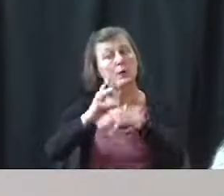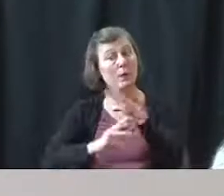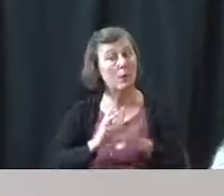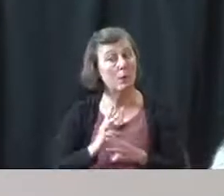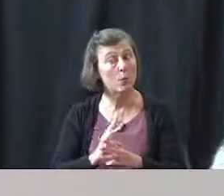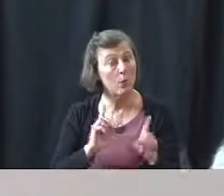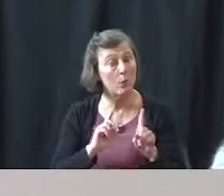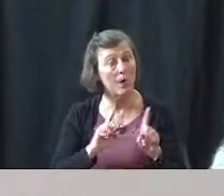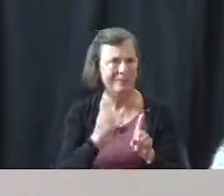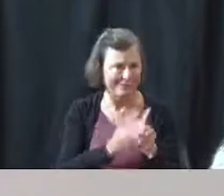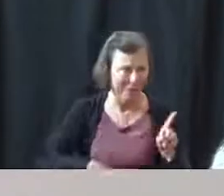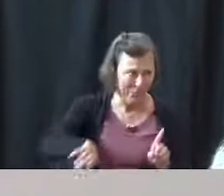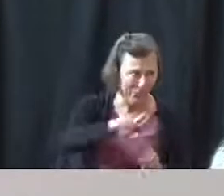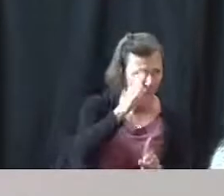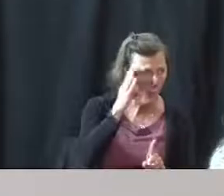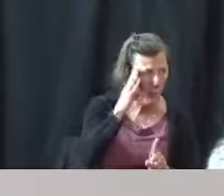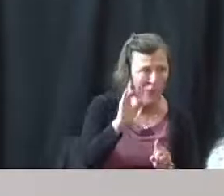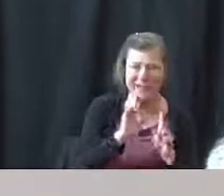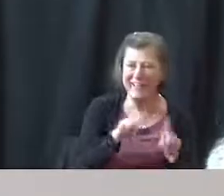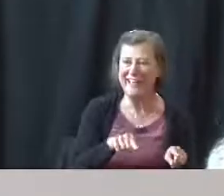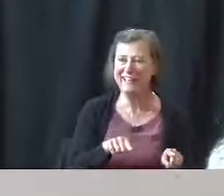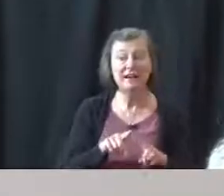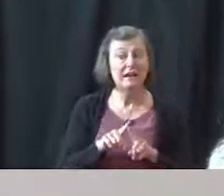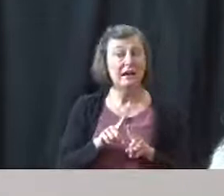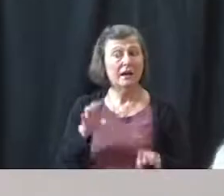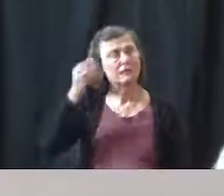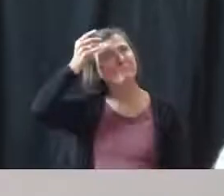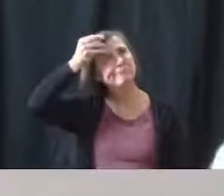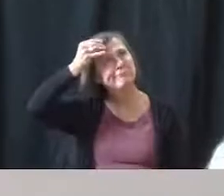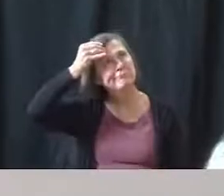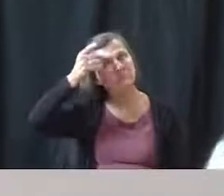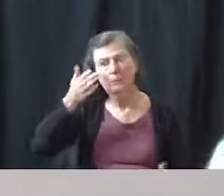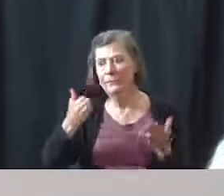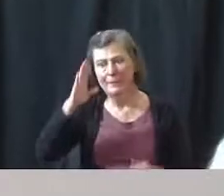Some of you may know the answer. But, if you would just think about it, you'd probably never guess the answer.